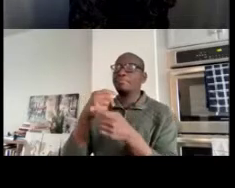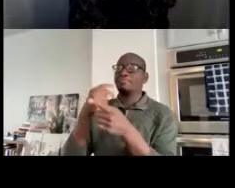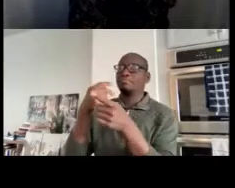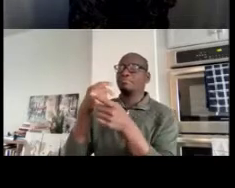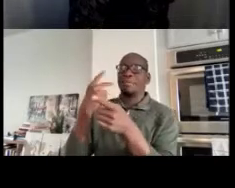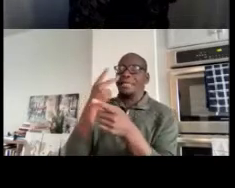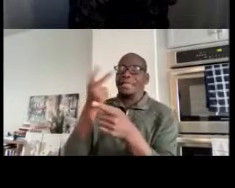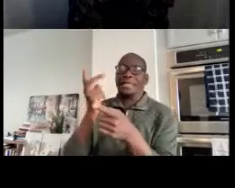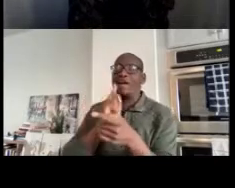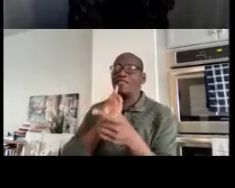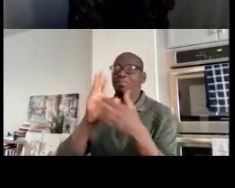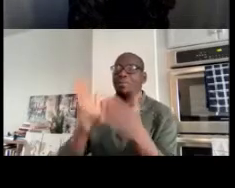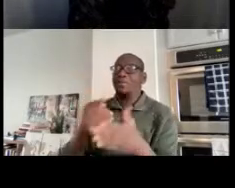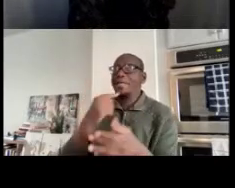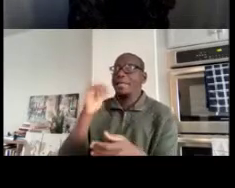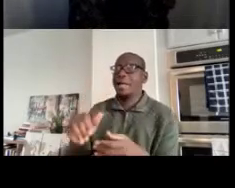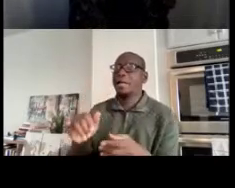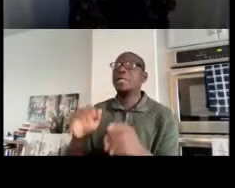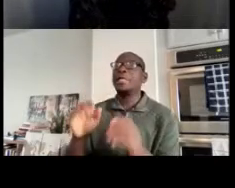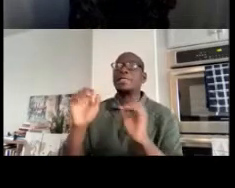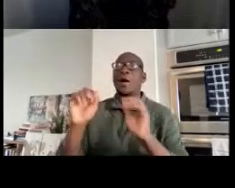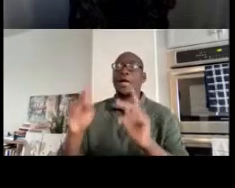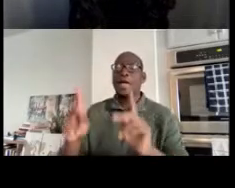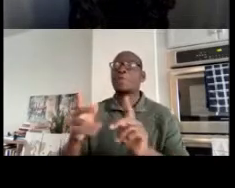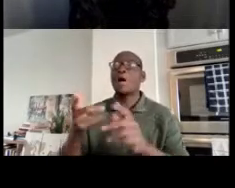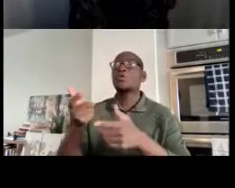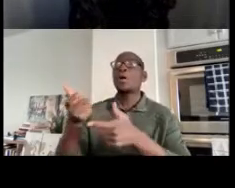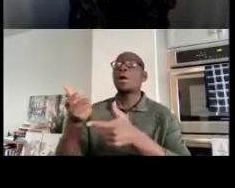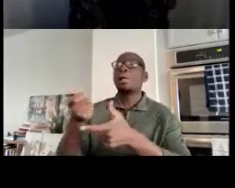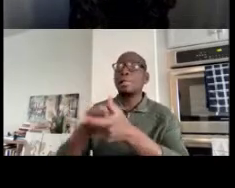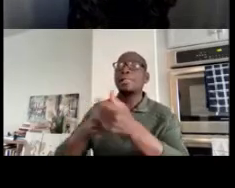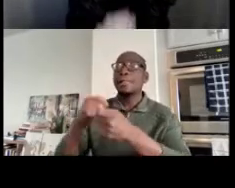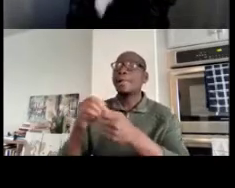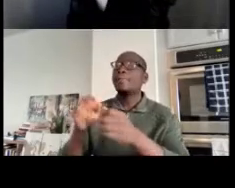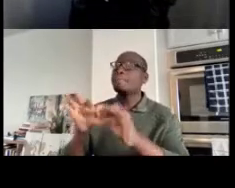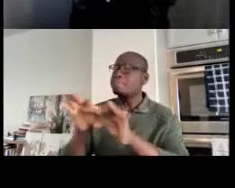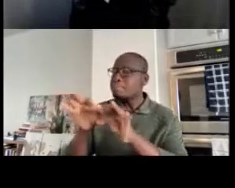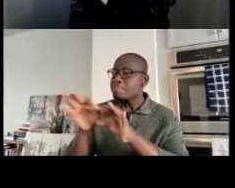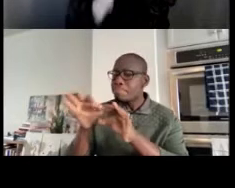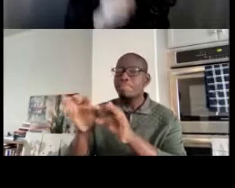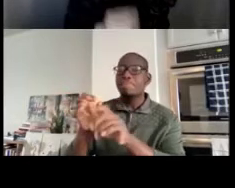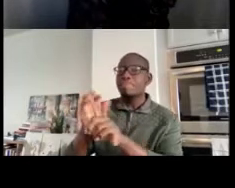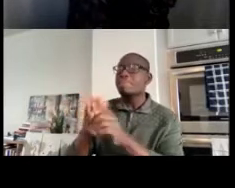And so that is something you may hear and see a deaf person saying, and what I would